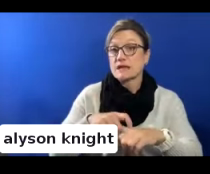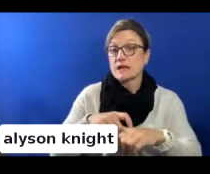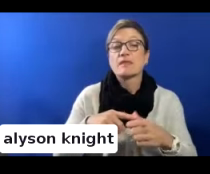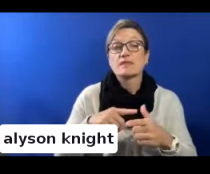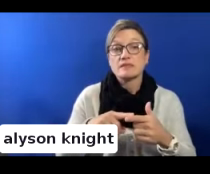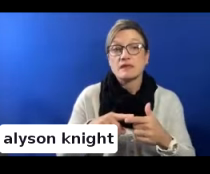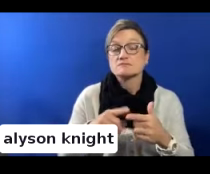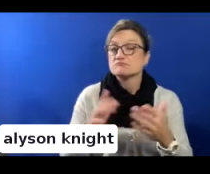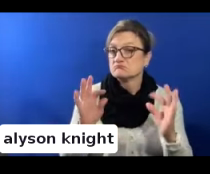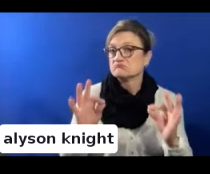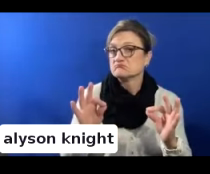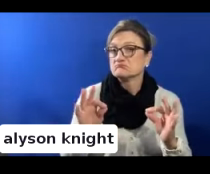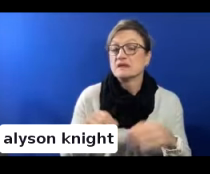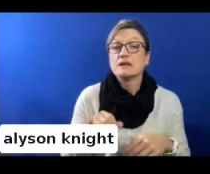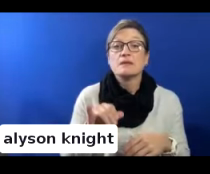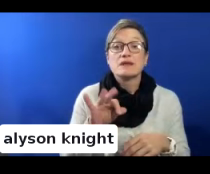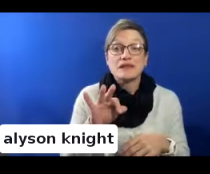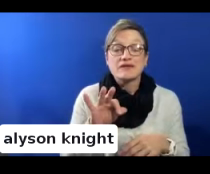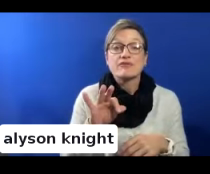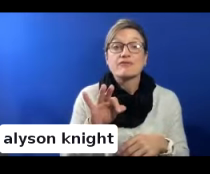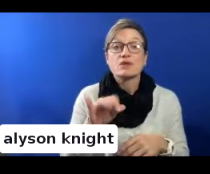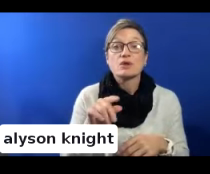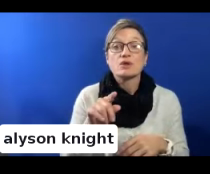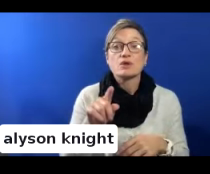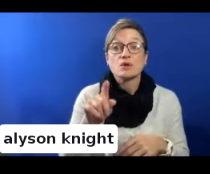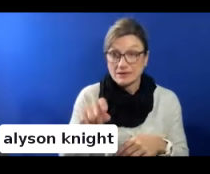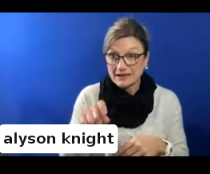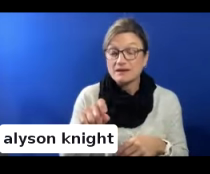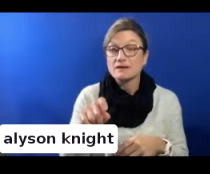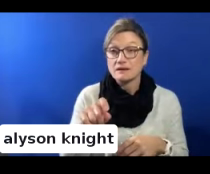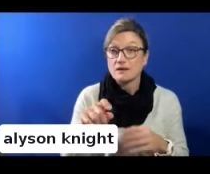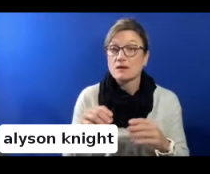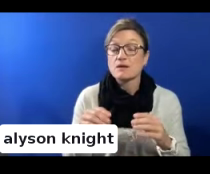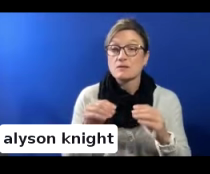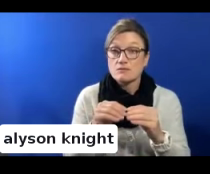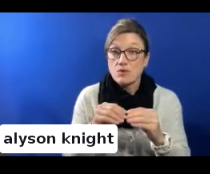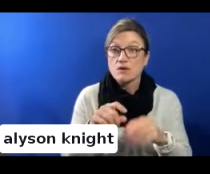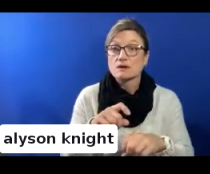But let's say in the same situation, if you needed some lead time to prepare